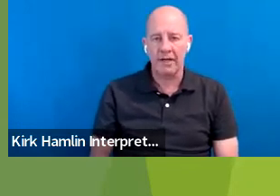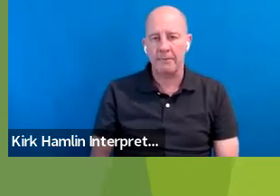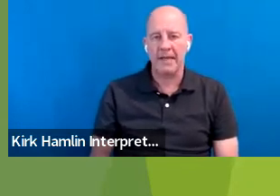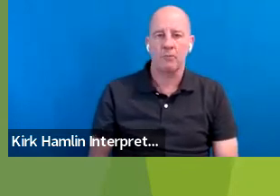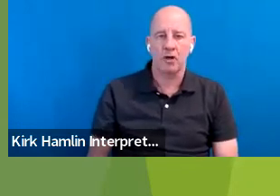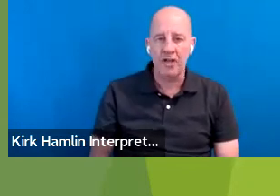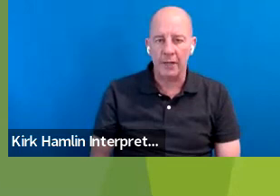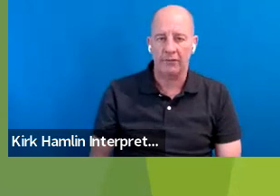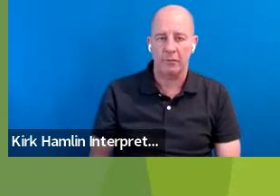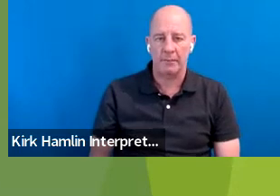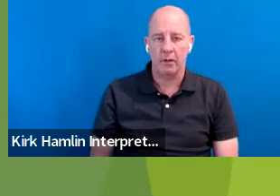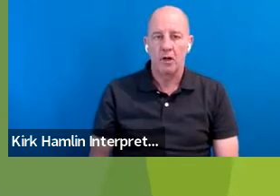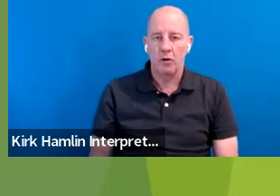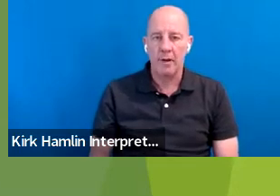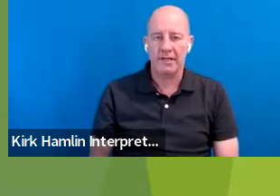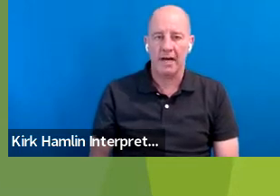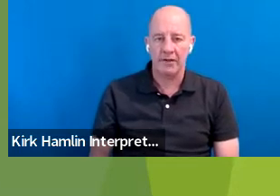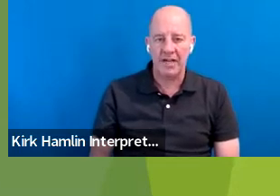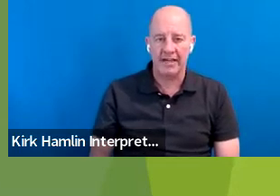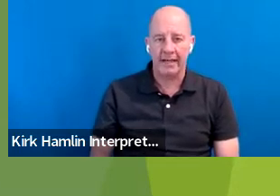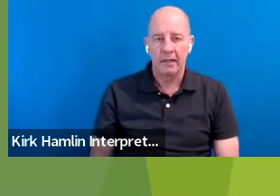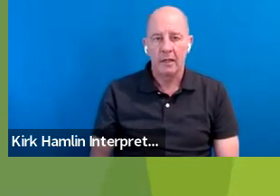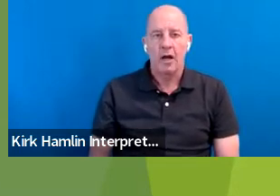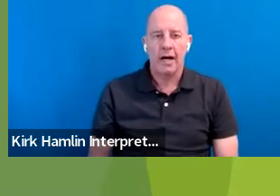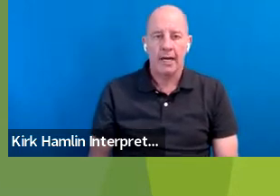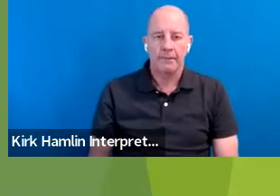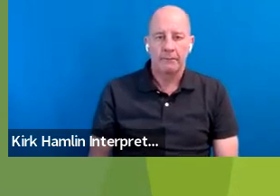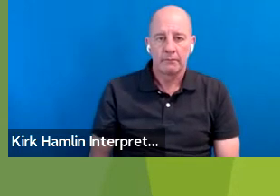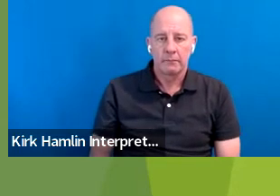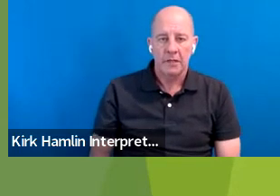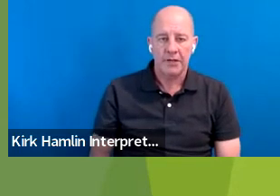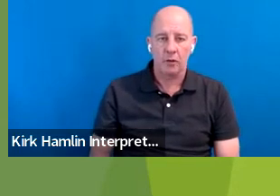We want to make it more general for people to be able to understand it.